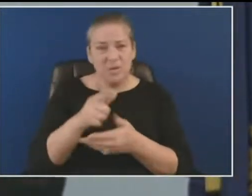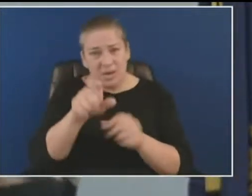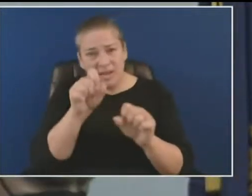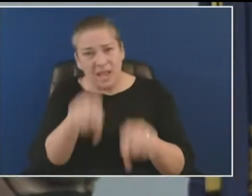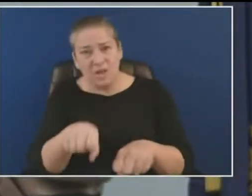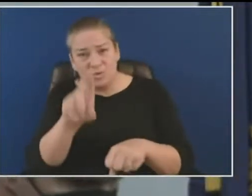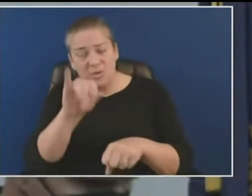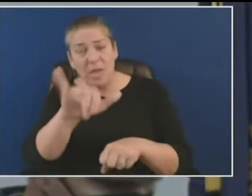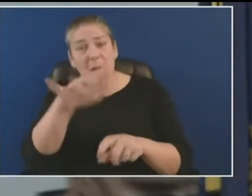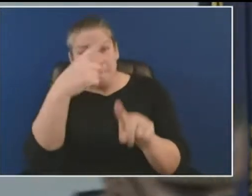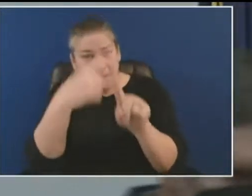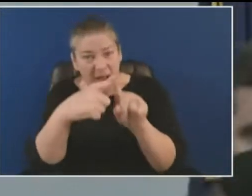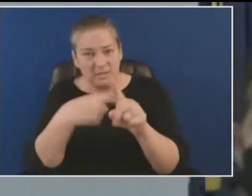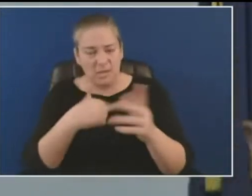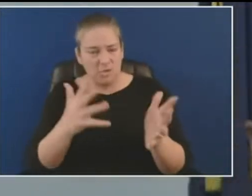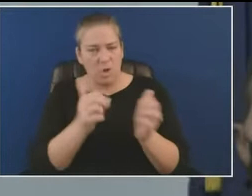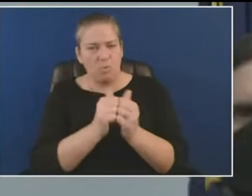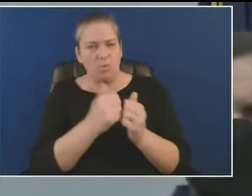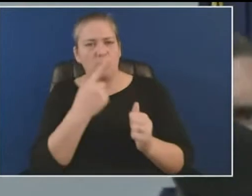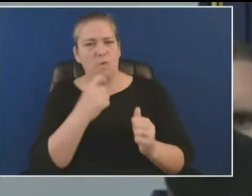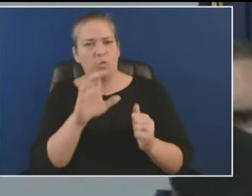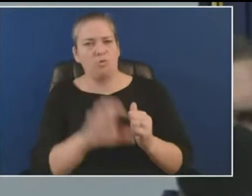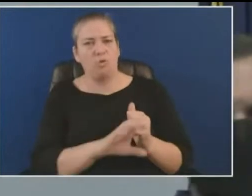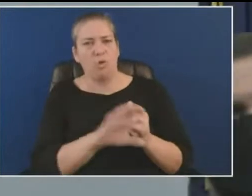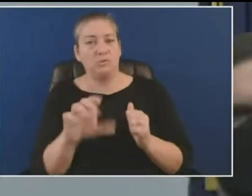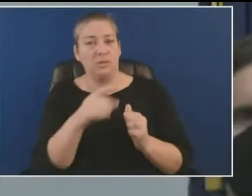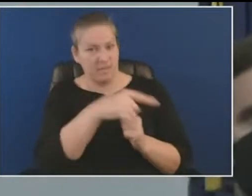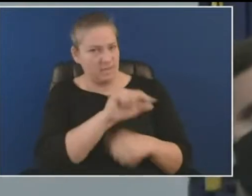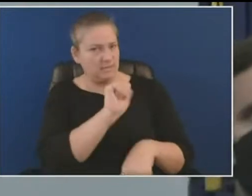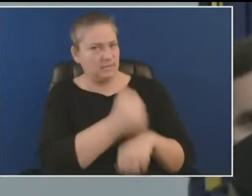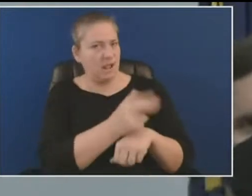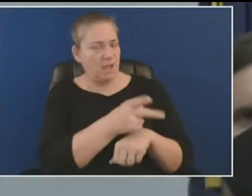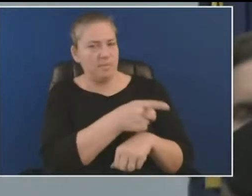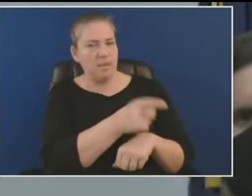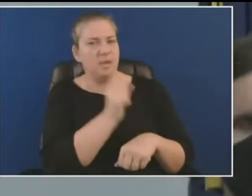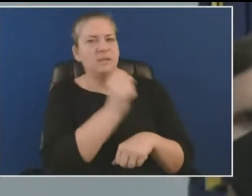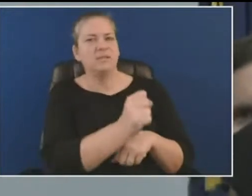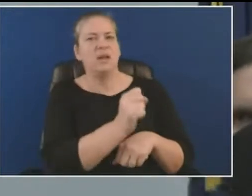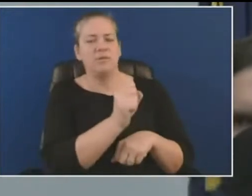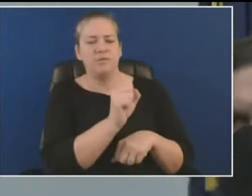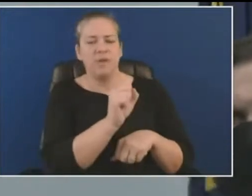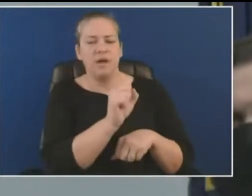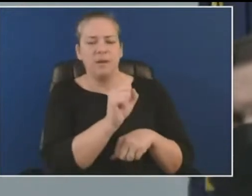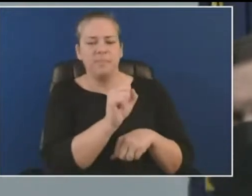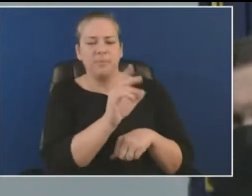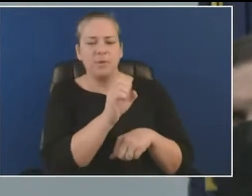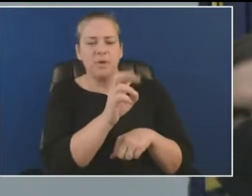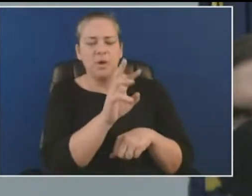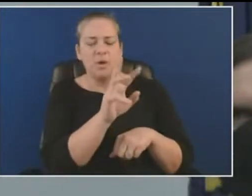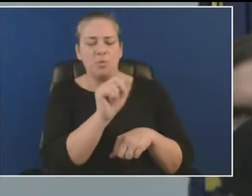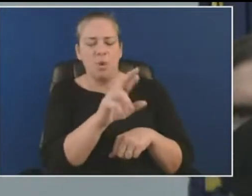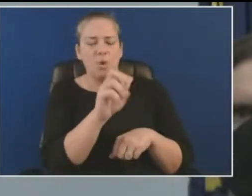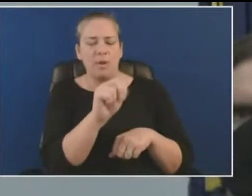They are set up right now at South Warren High School. Many, many people have already